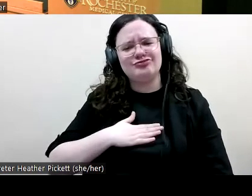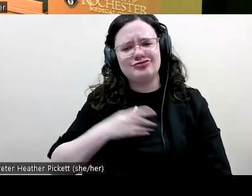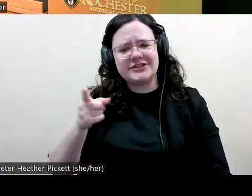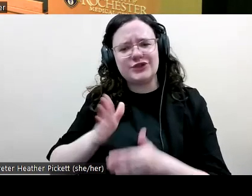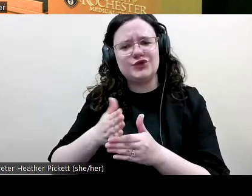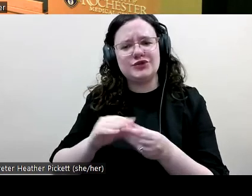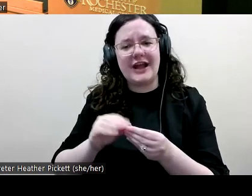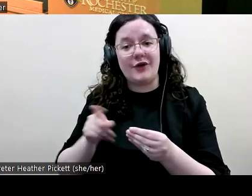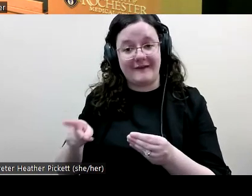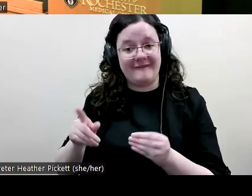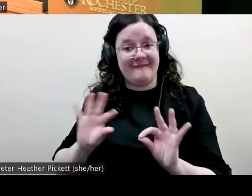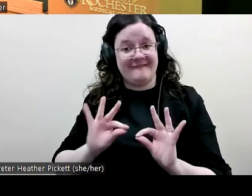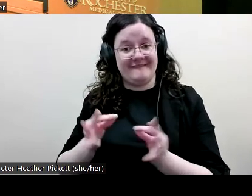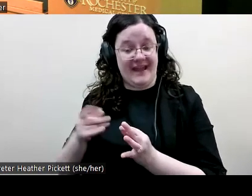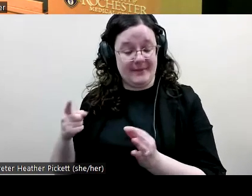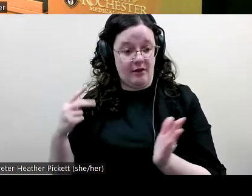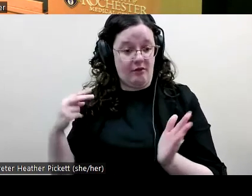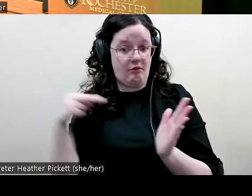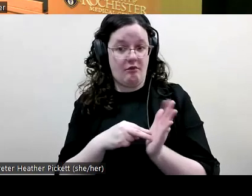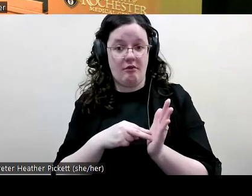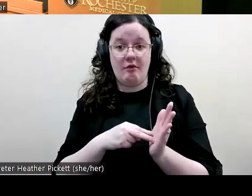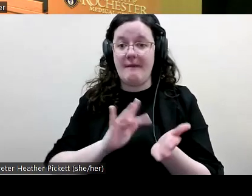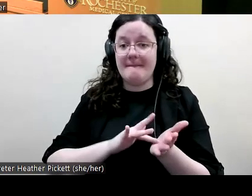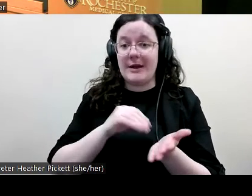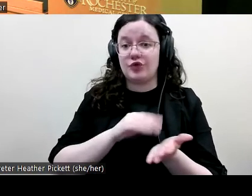to read the medical record or have their note shared they want to have a human interaction